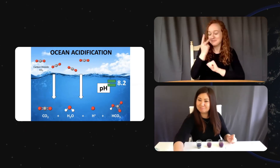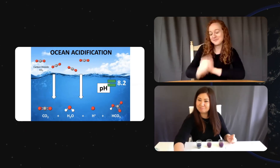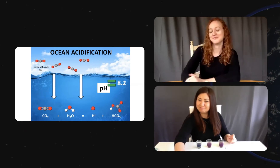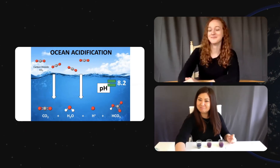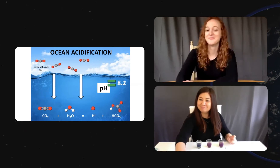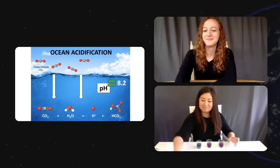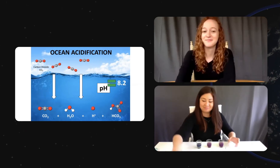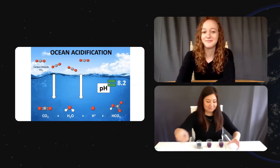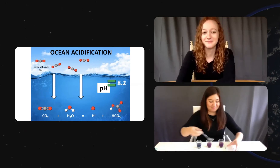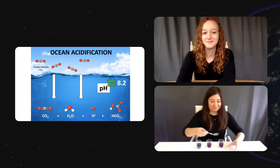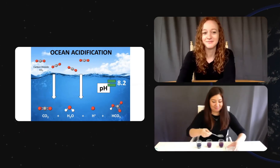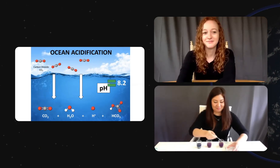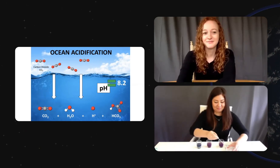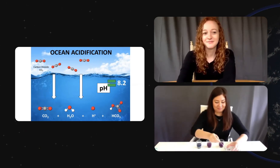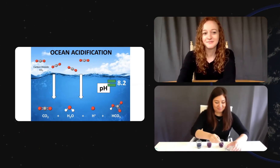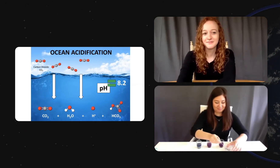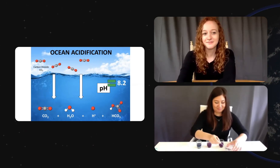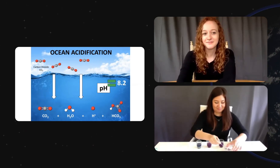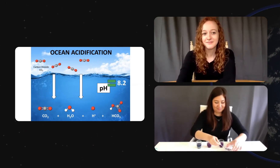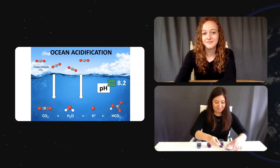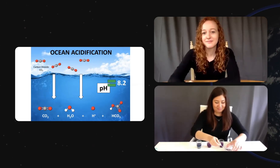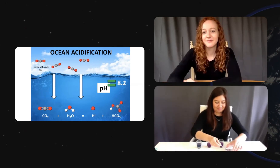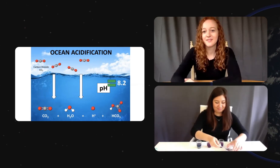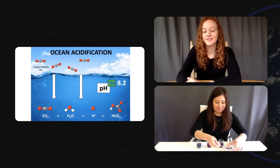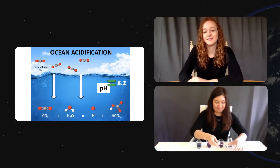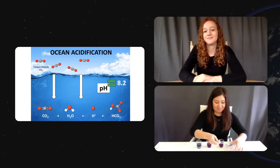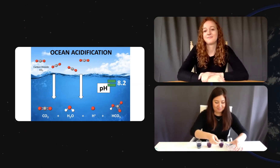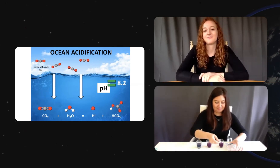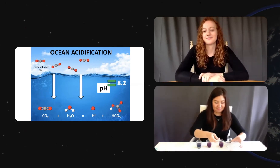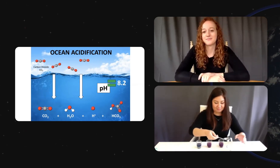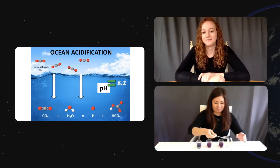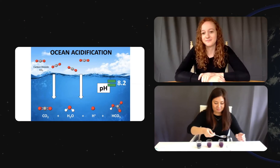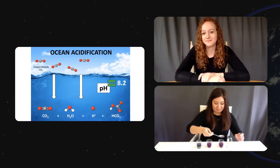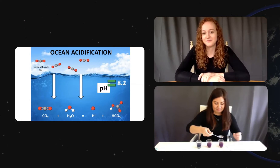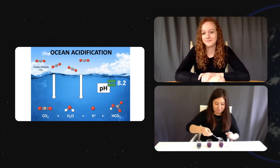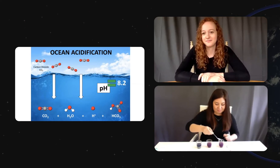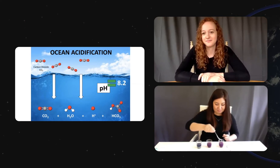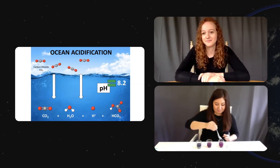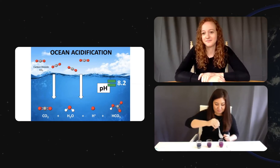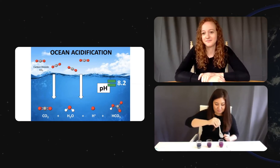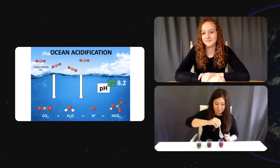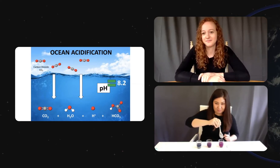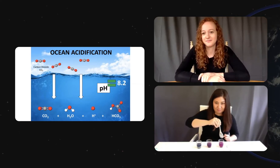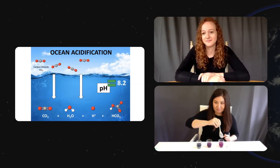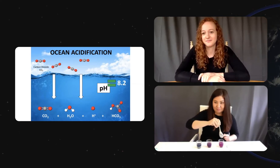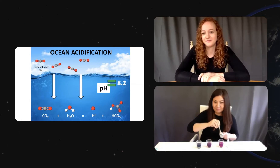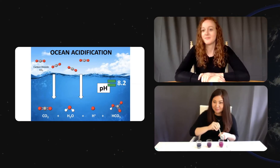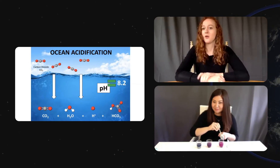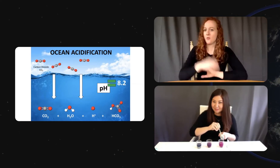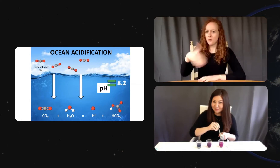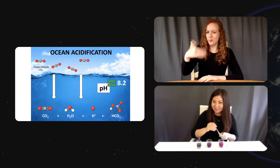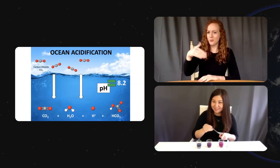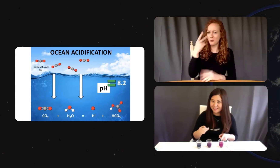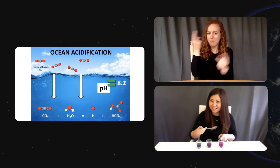Okay. Let's see.